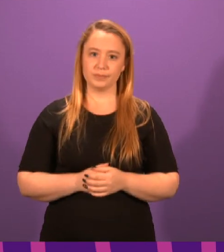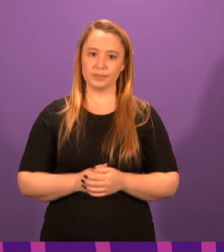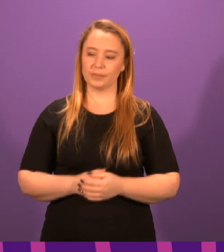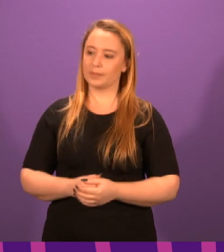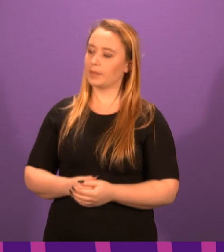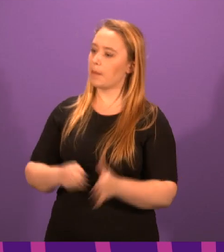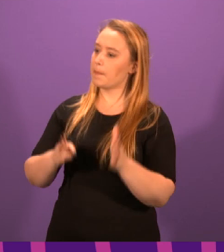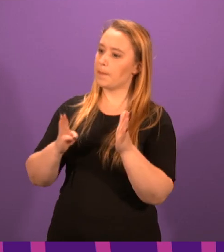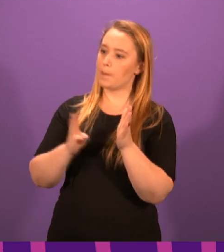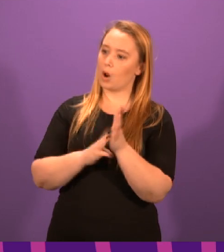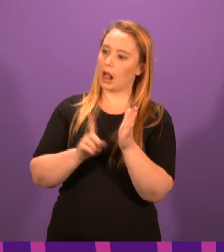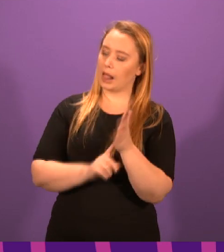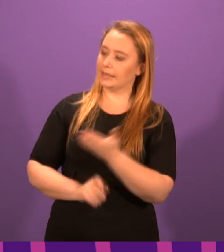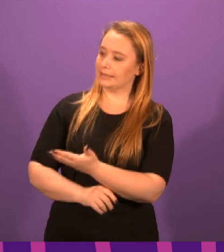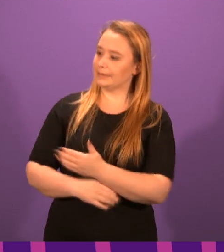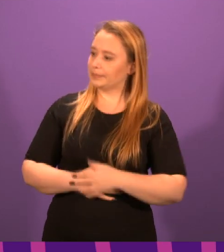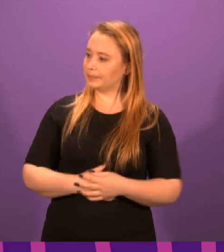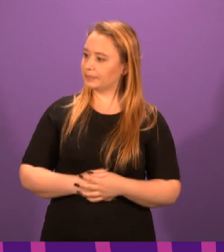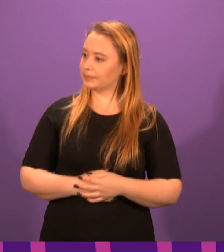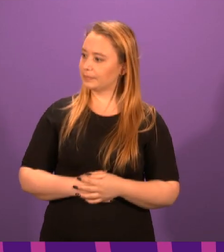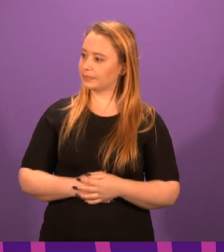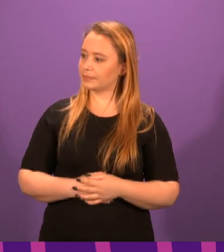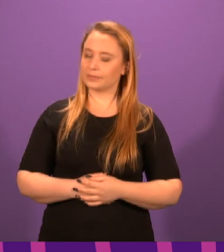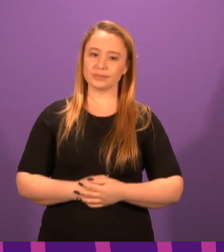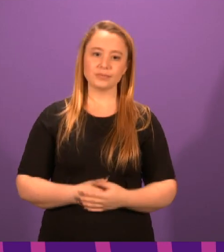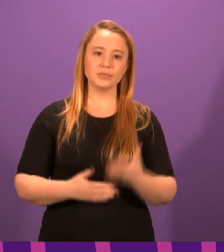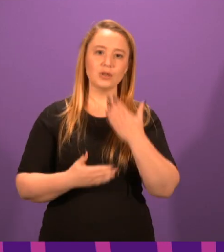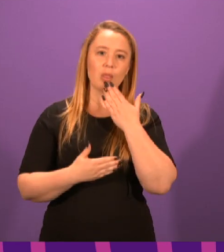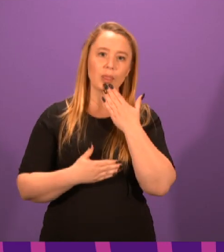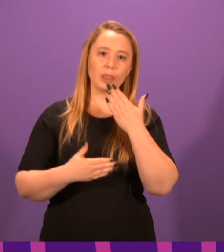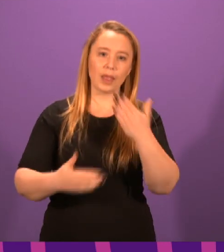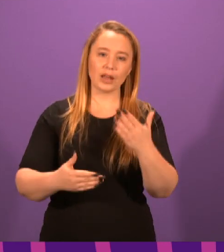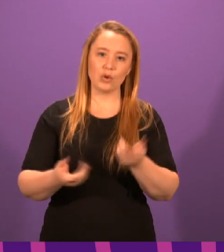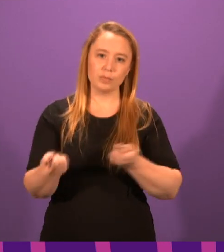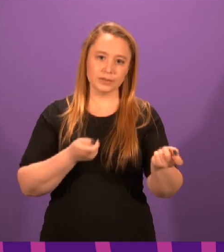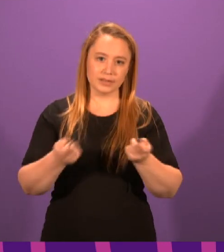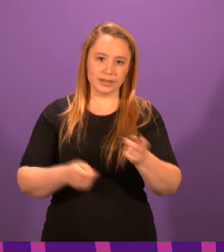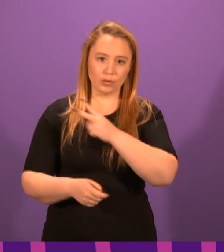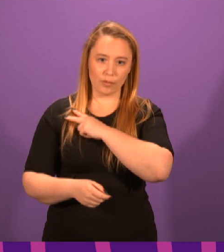Monica Lennon (Central Scotland) (Lab): I thank the cabinet secretary for advance